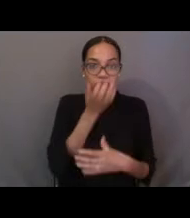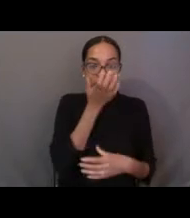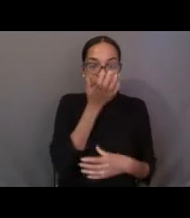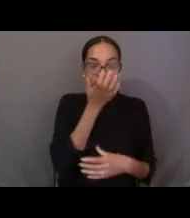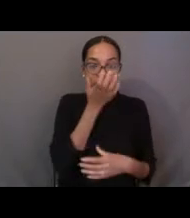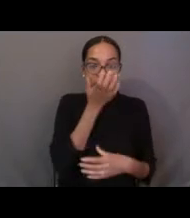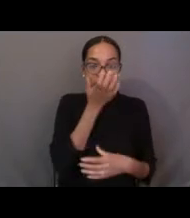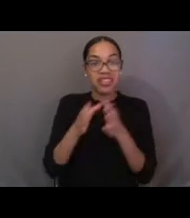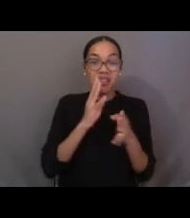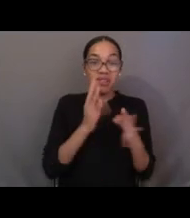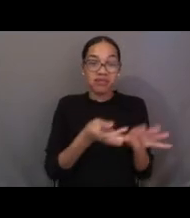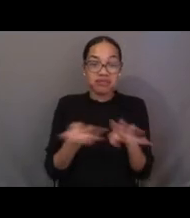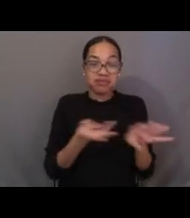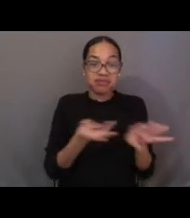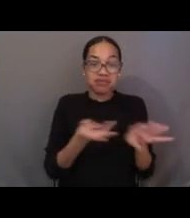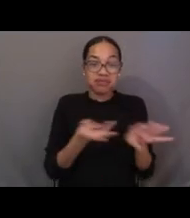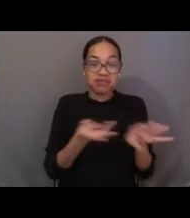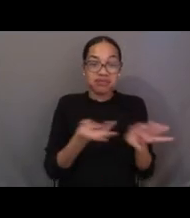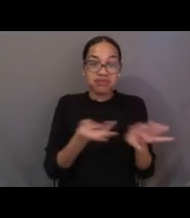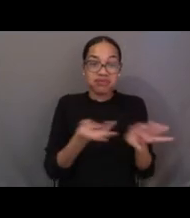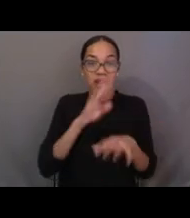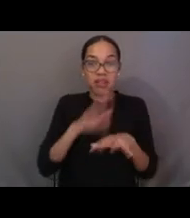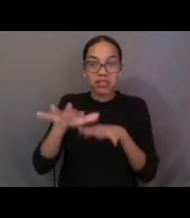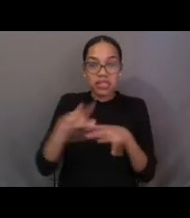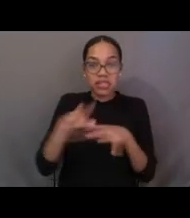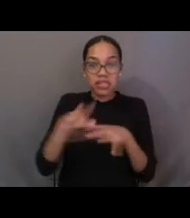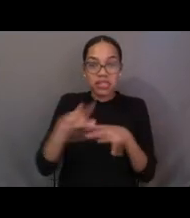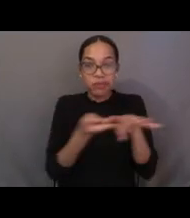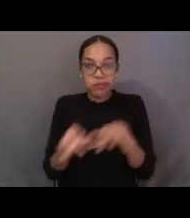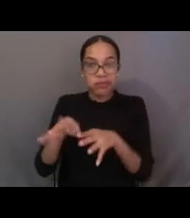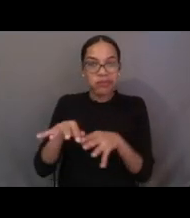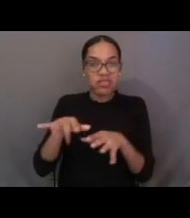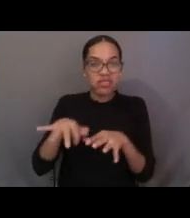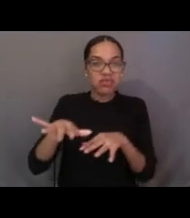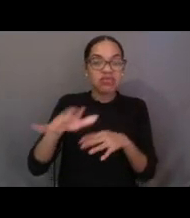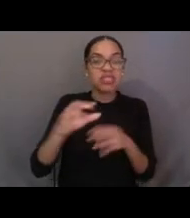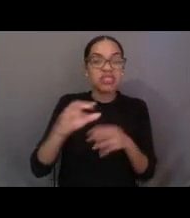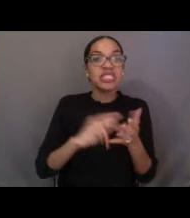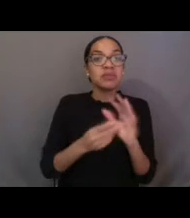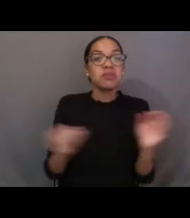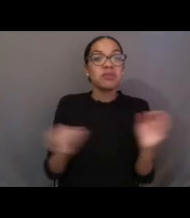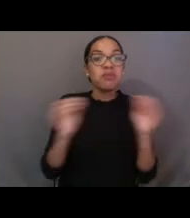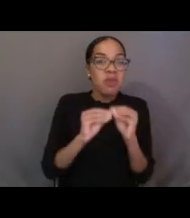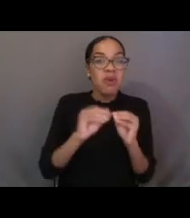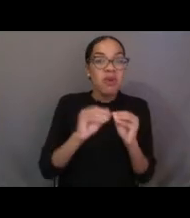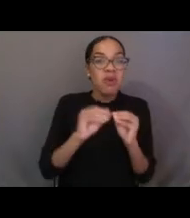It creates huge blooms in algae. So it makes algae grow a ton.